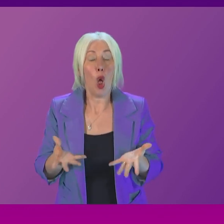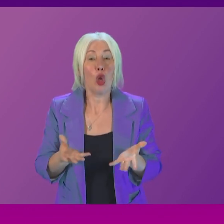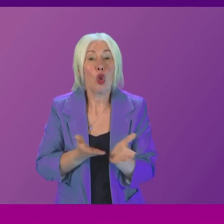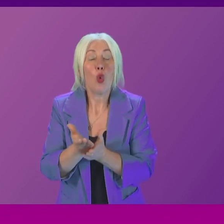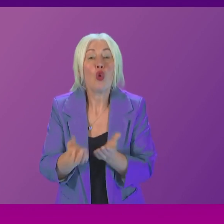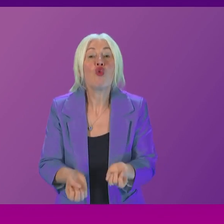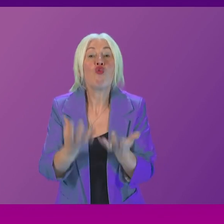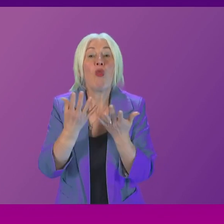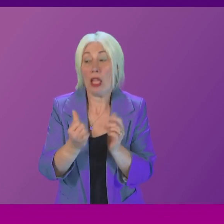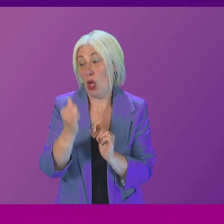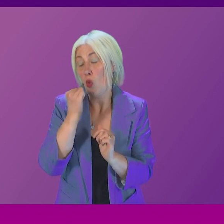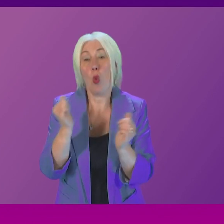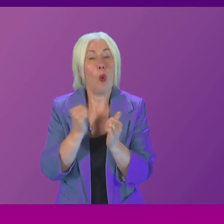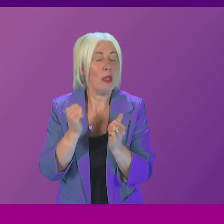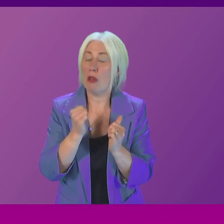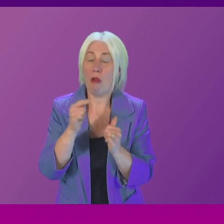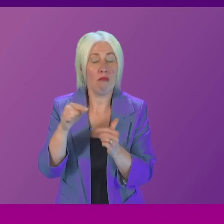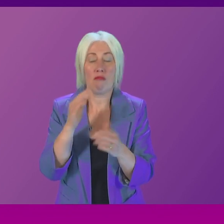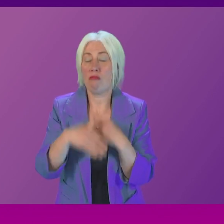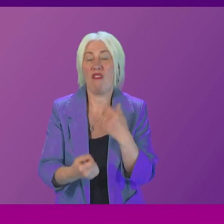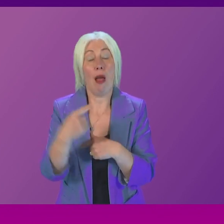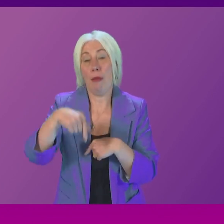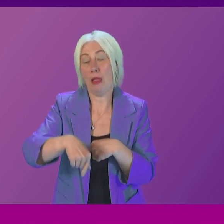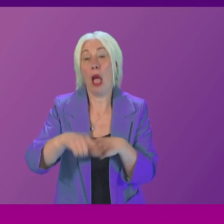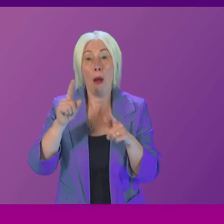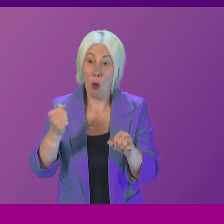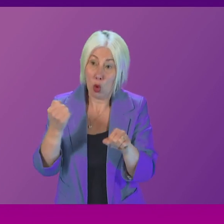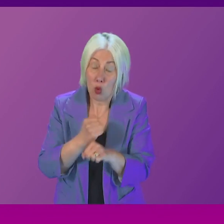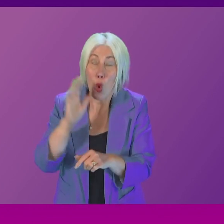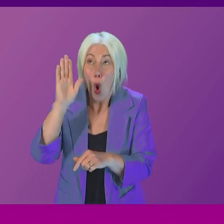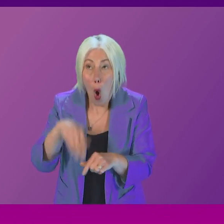course of the winter—and that we do everything that we can to fill those vacancies.